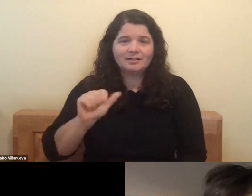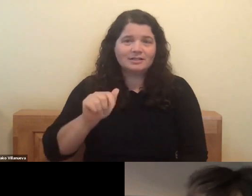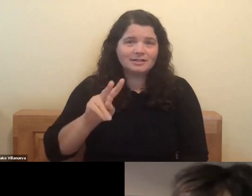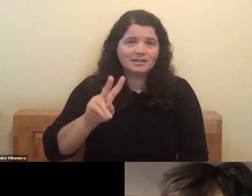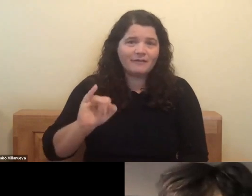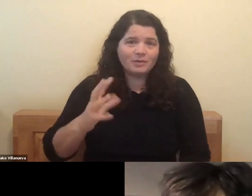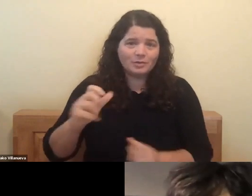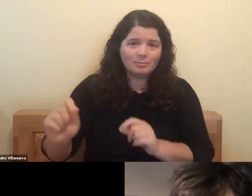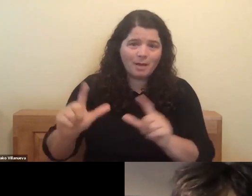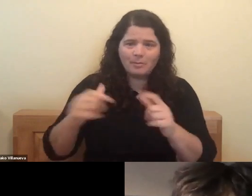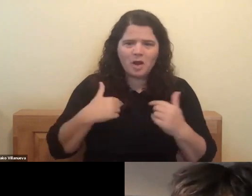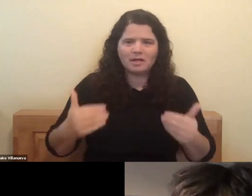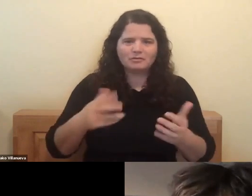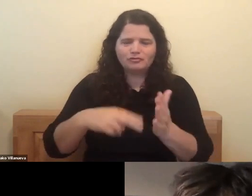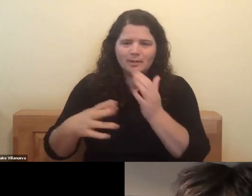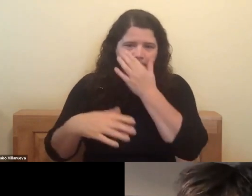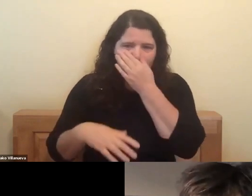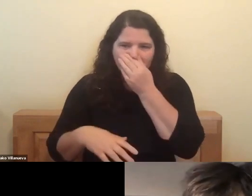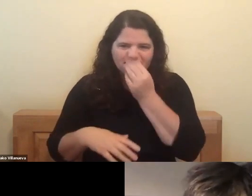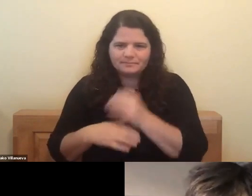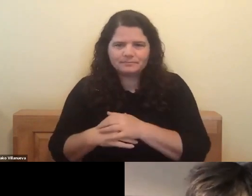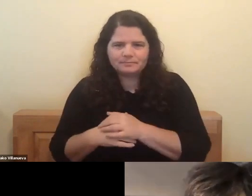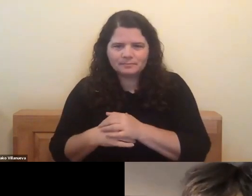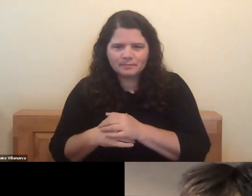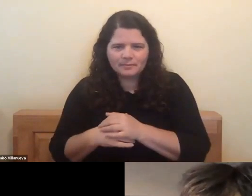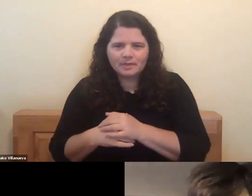it i guess. Savi says that she has a similar question to Anne Marie